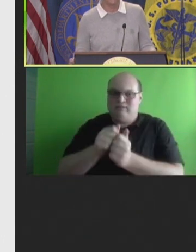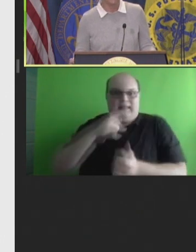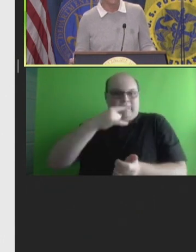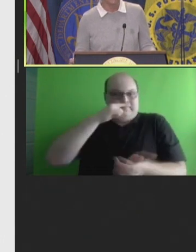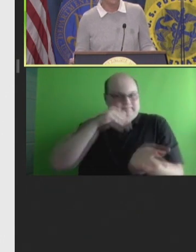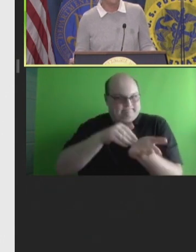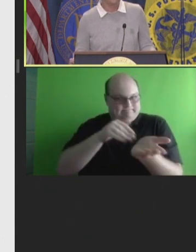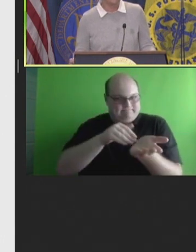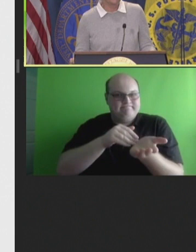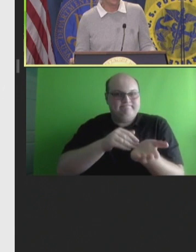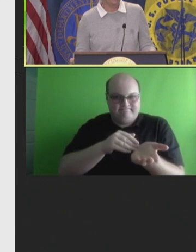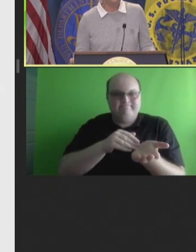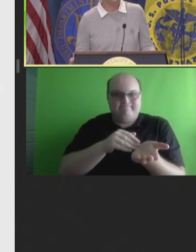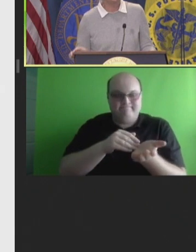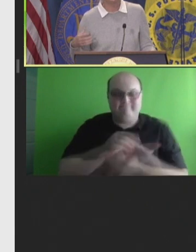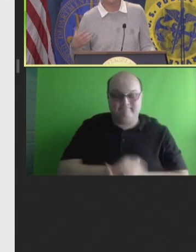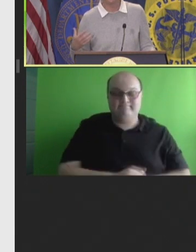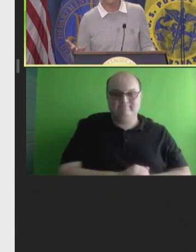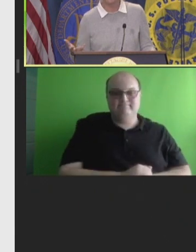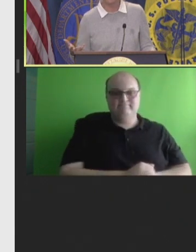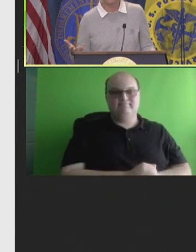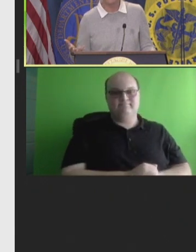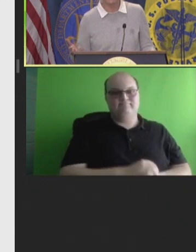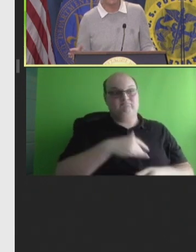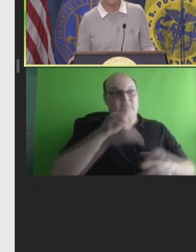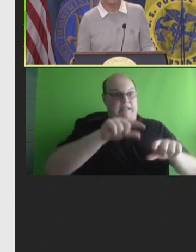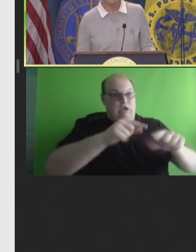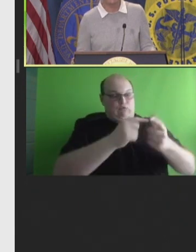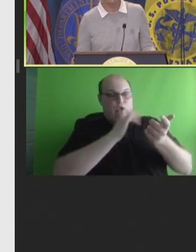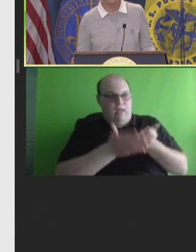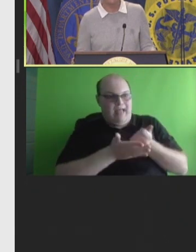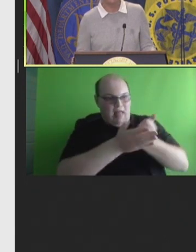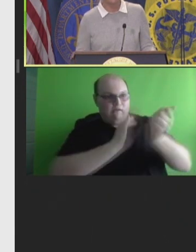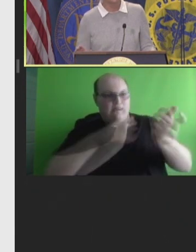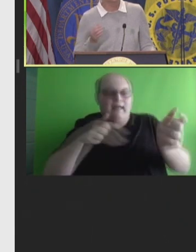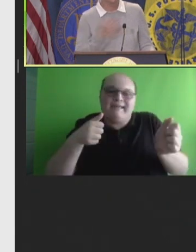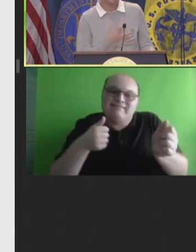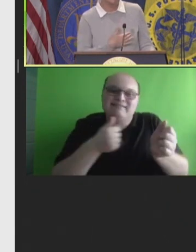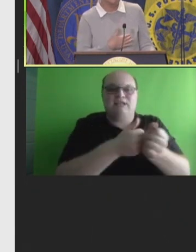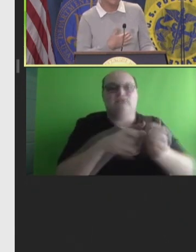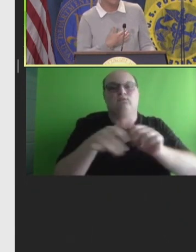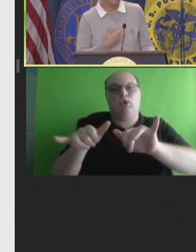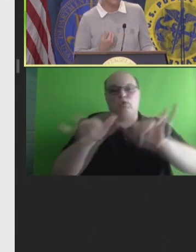helping them to focus on routine catch up activities, sharing data with them,